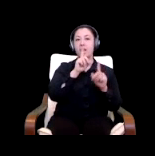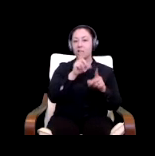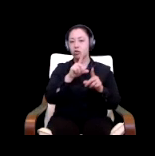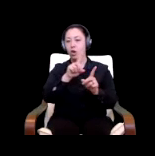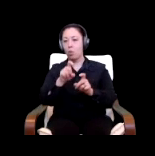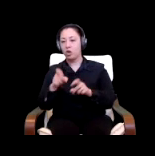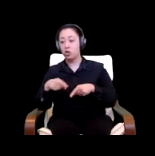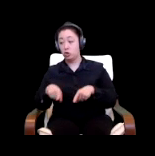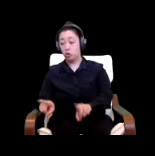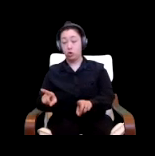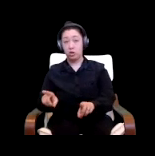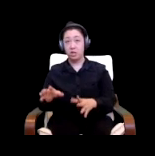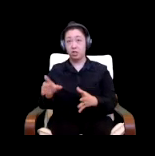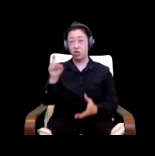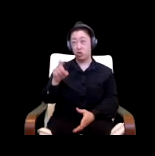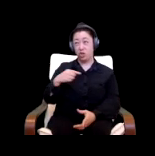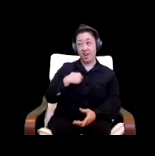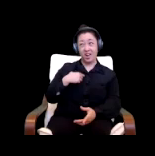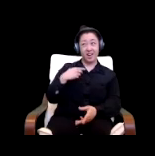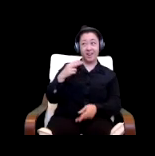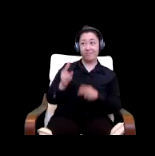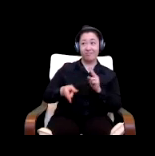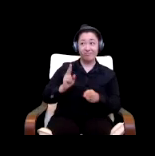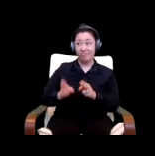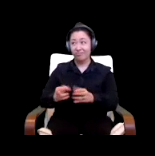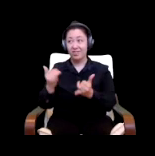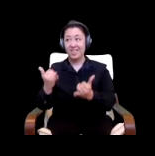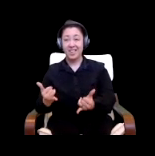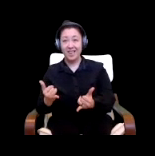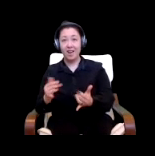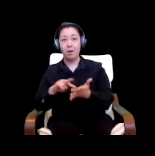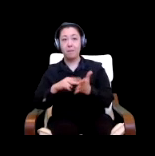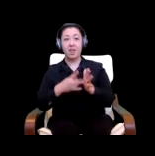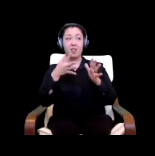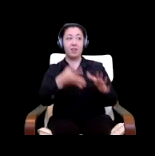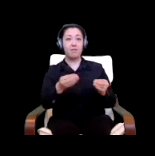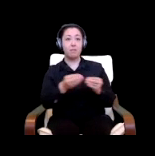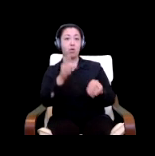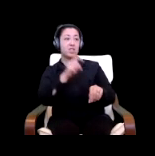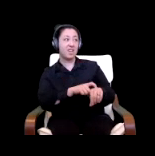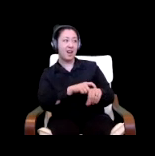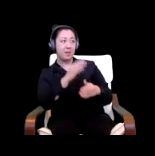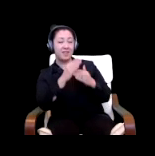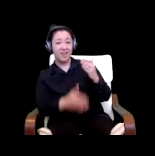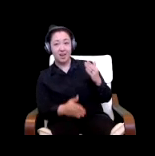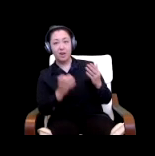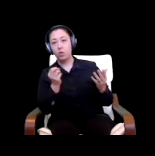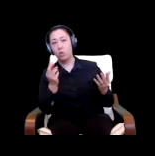should I speed up the next couple slides so we have more time at the end we I know we got started a little bit late.